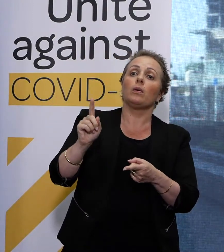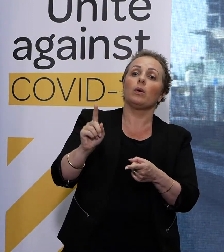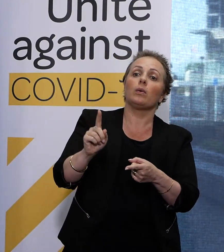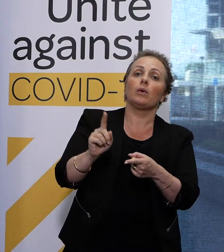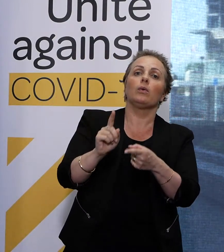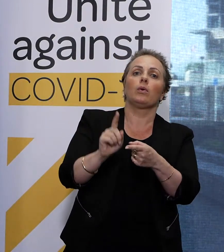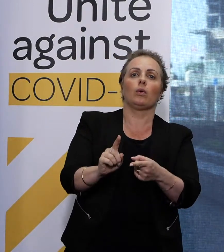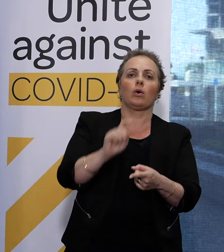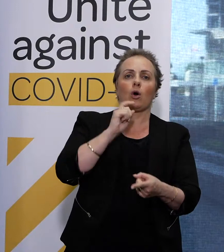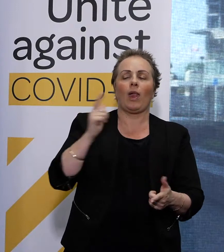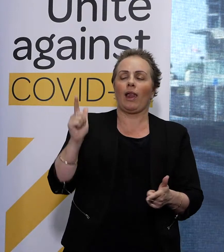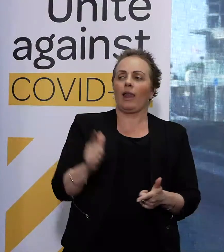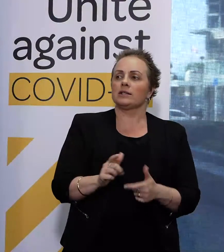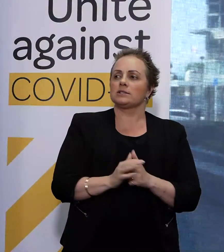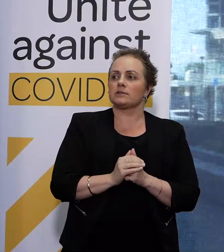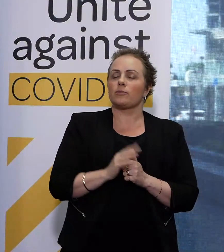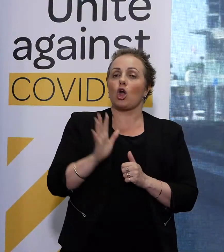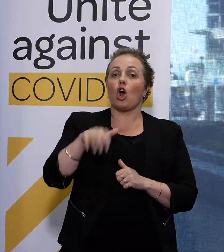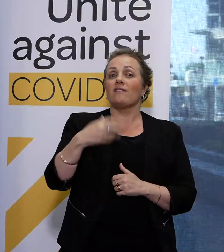And just on the the measles epidemic measles